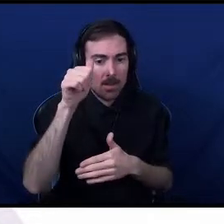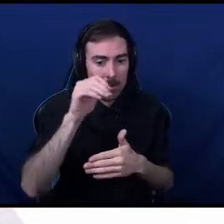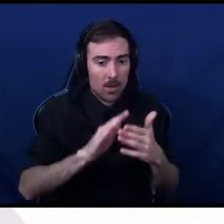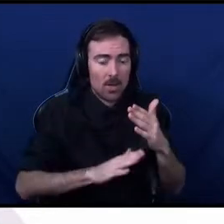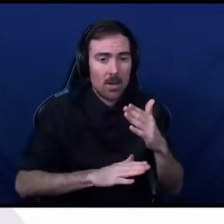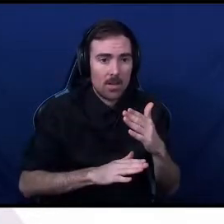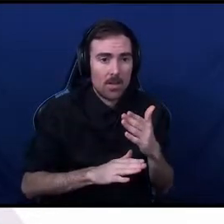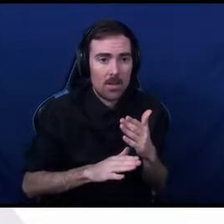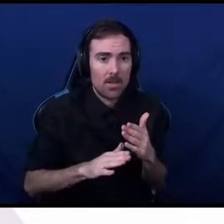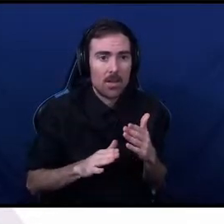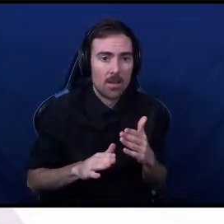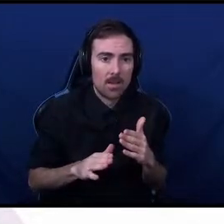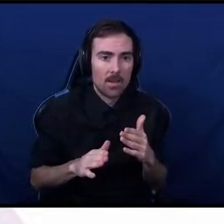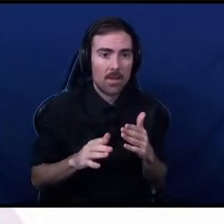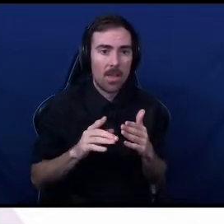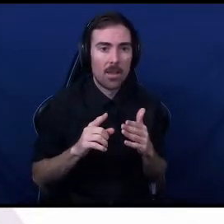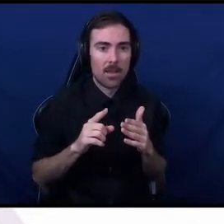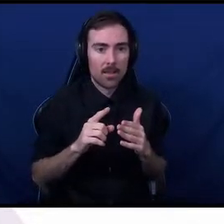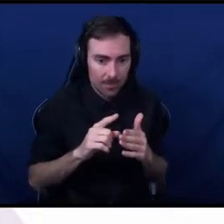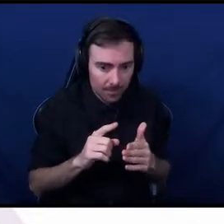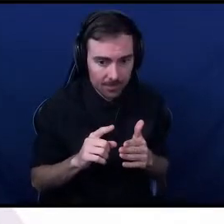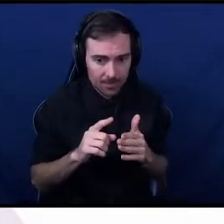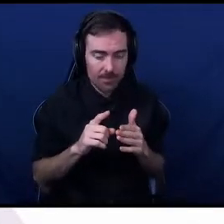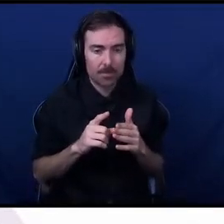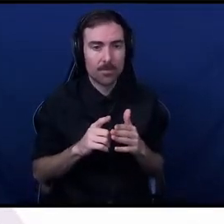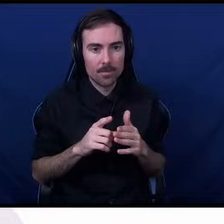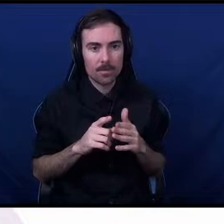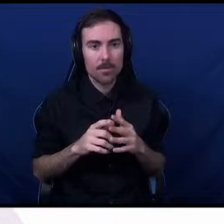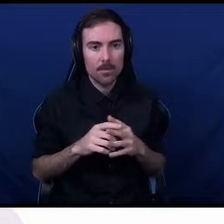To be able to kind of consider perhaps, what not being able to